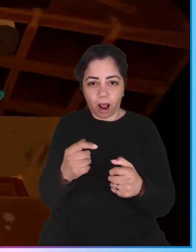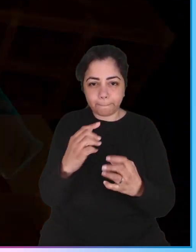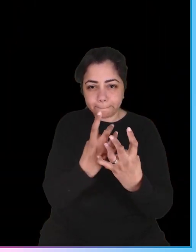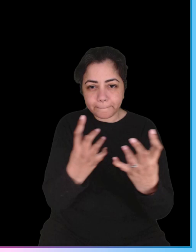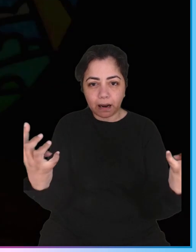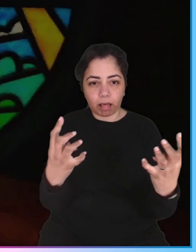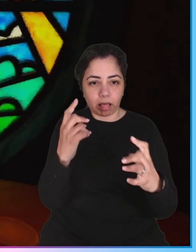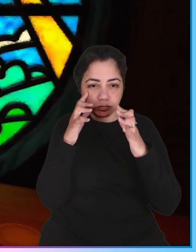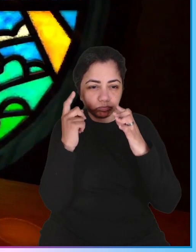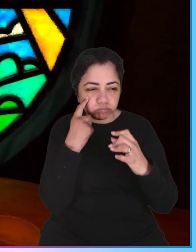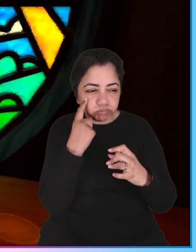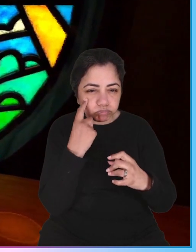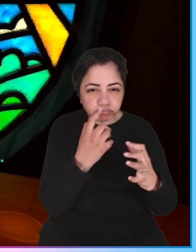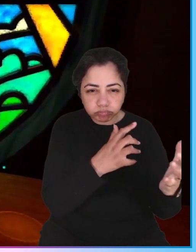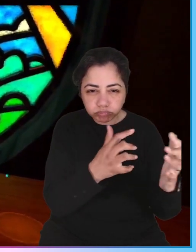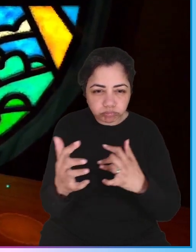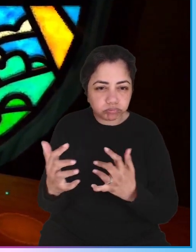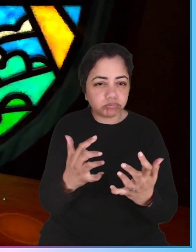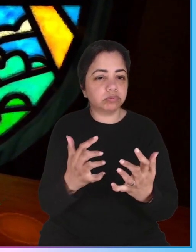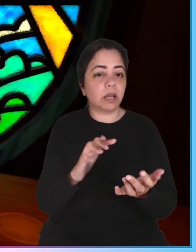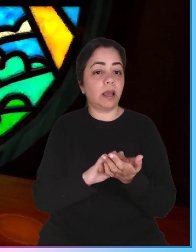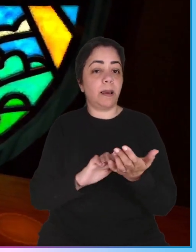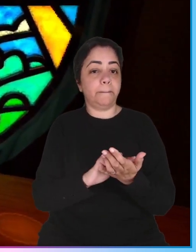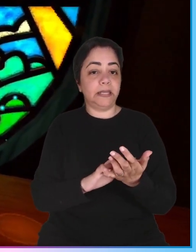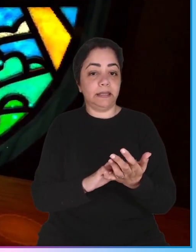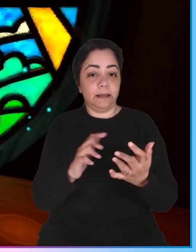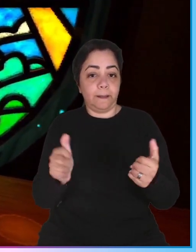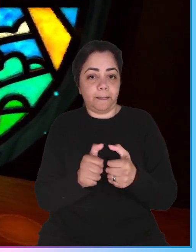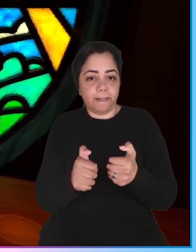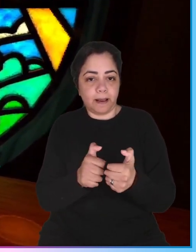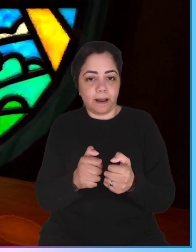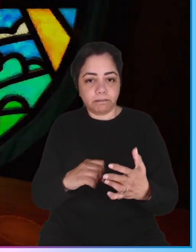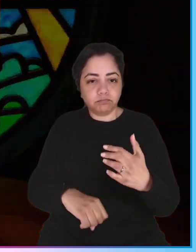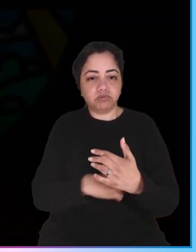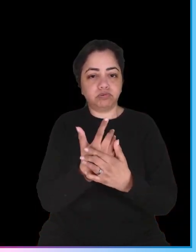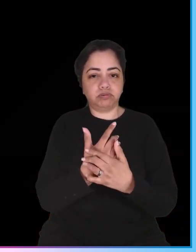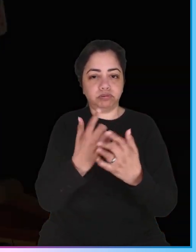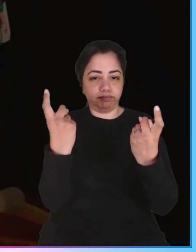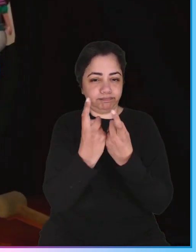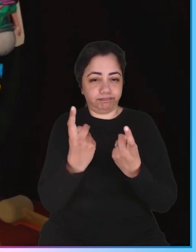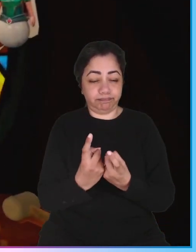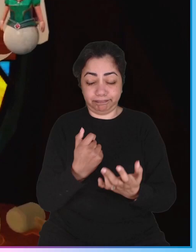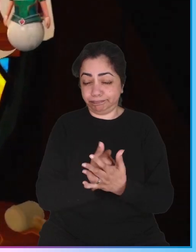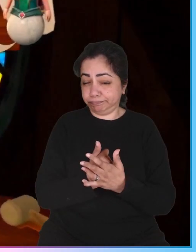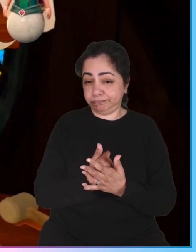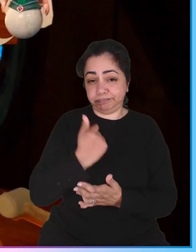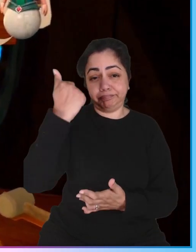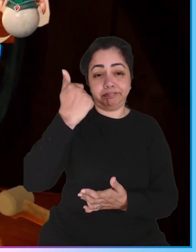a book of tool actions which unlock as you progress and which you can access any time player controlled dialogue progression